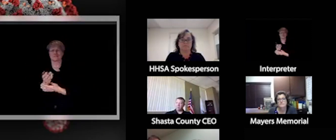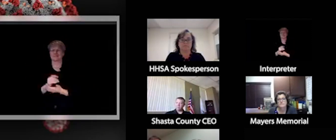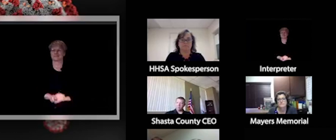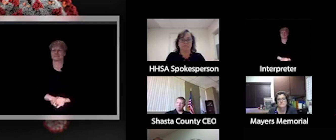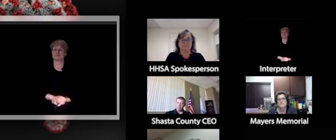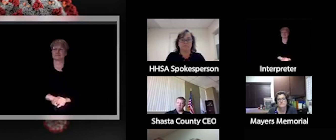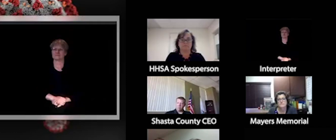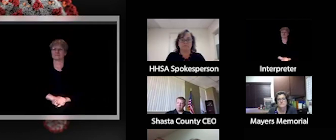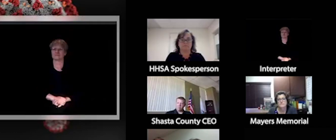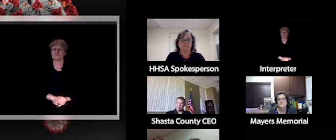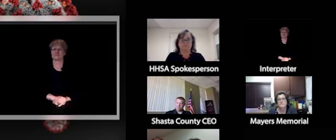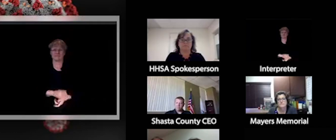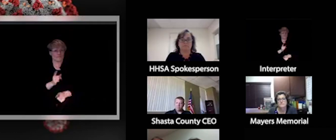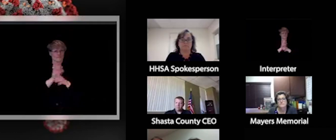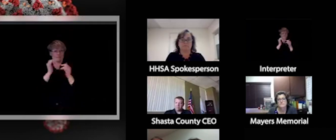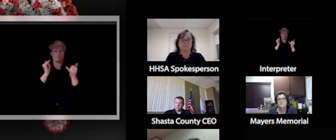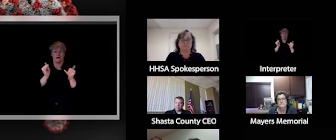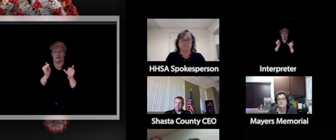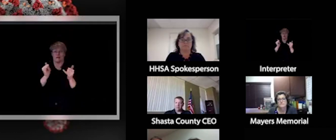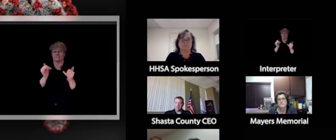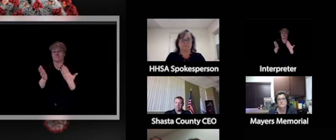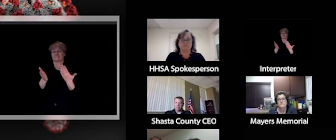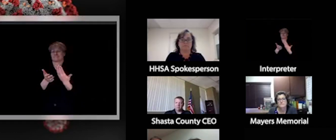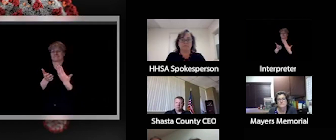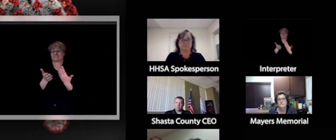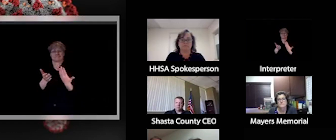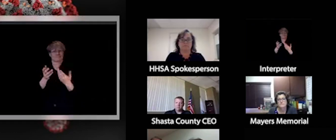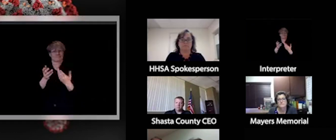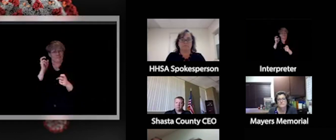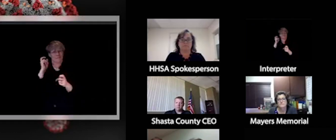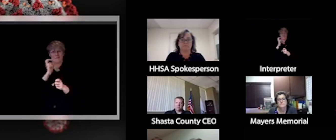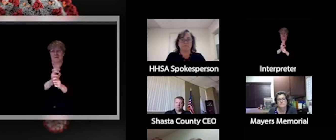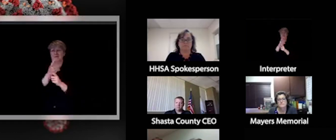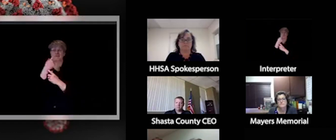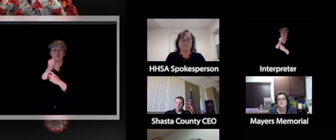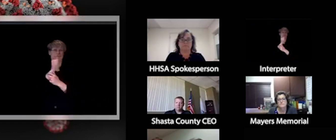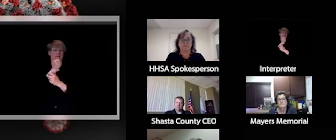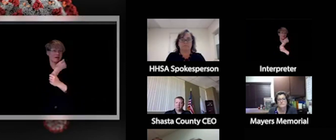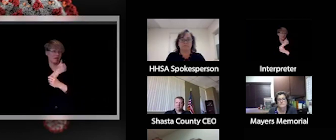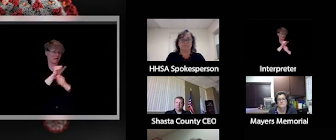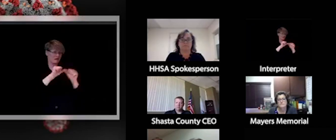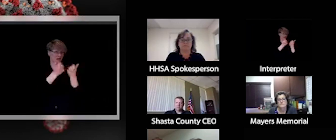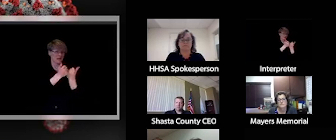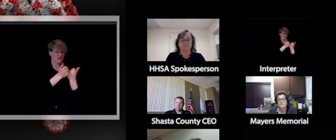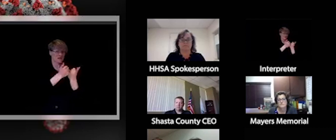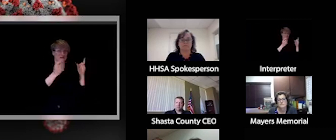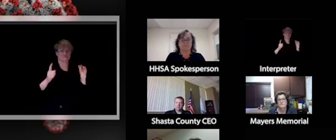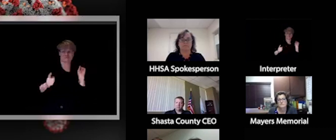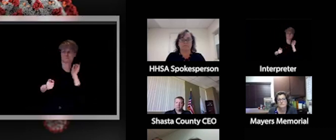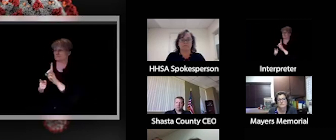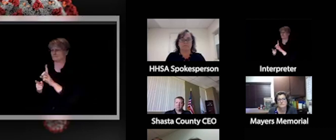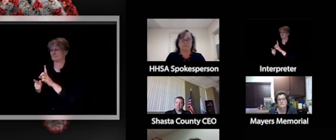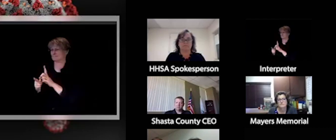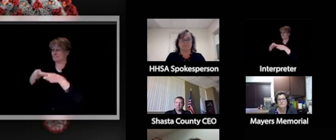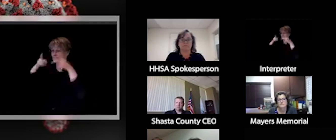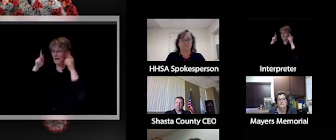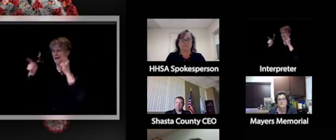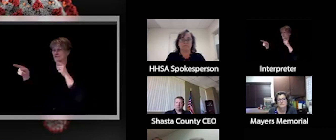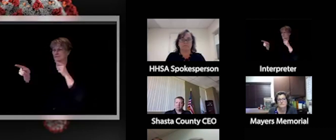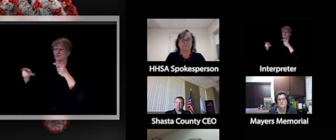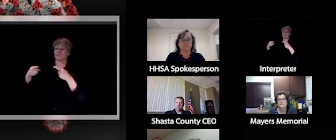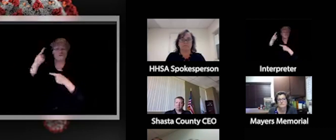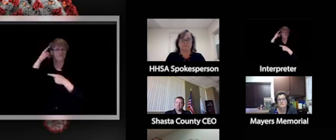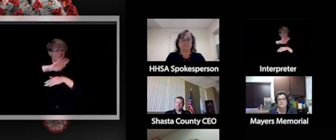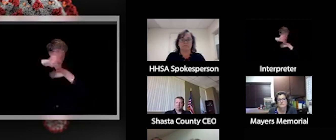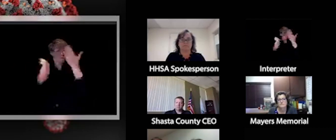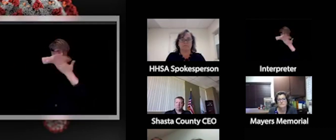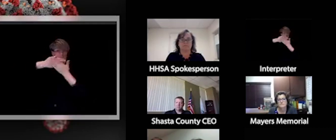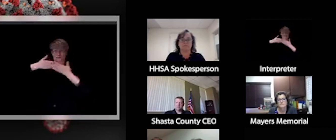to go out and enforce the mask mandate in the general population. I think what our main